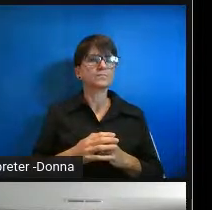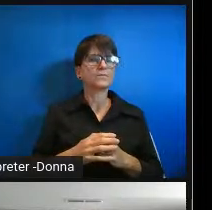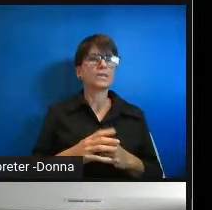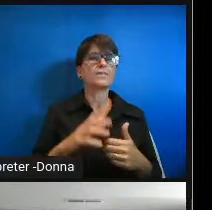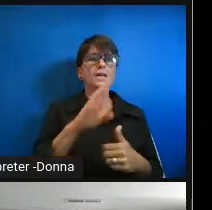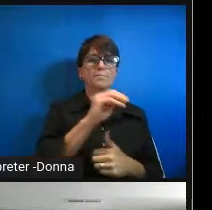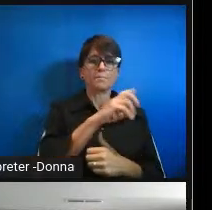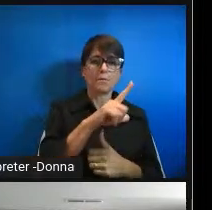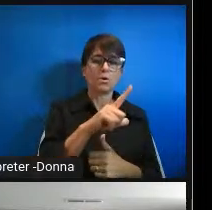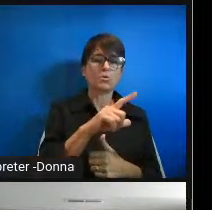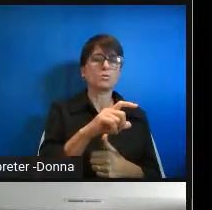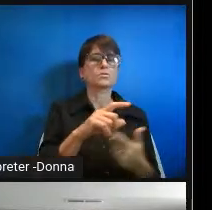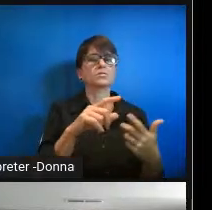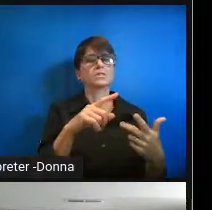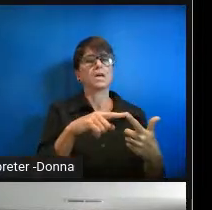native dialogues we see from non-native dialogues